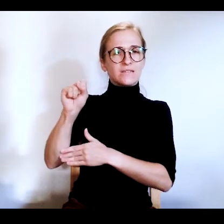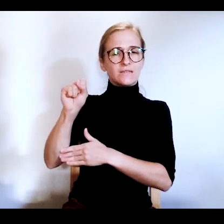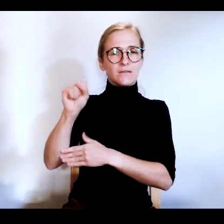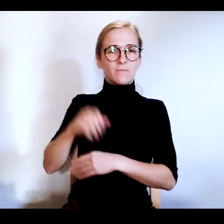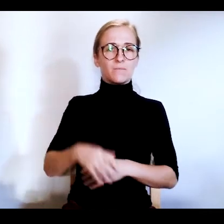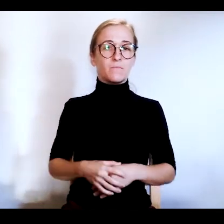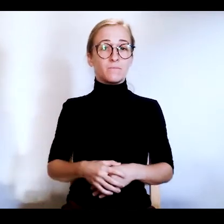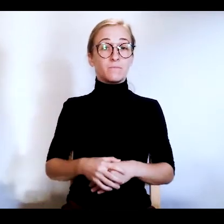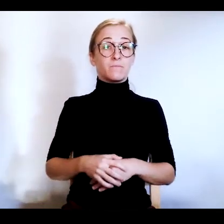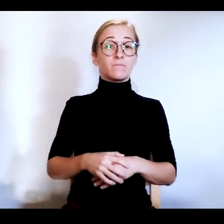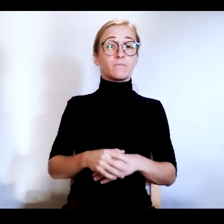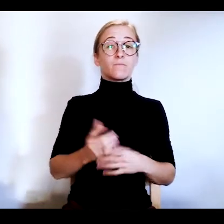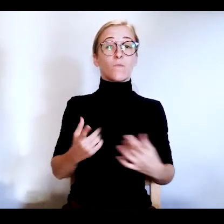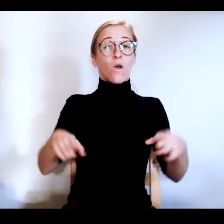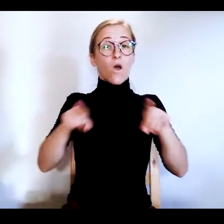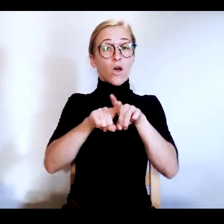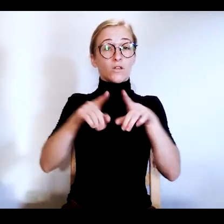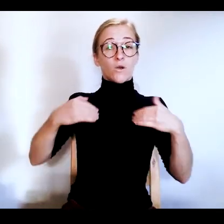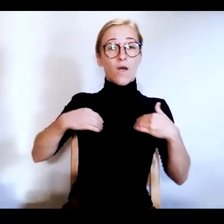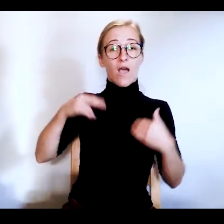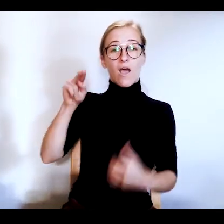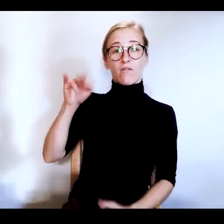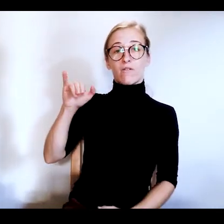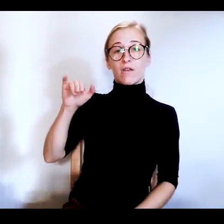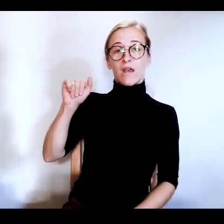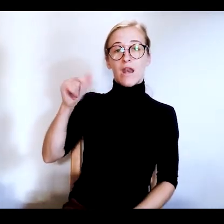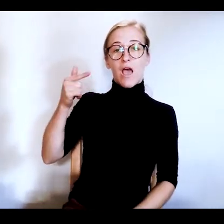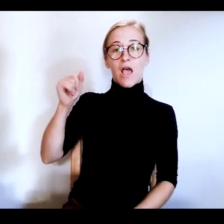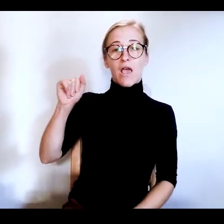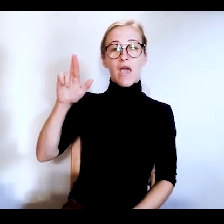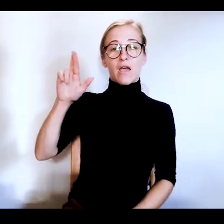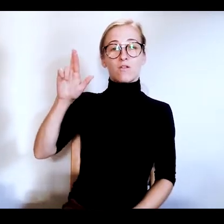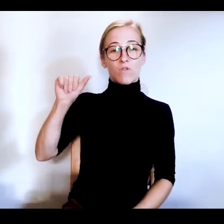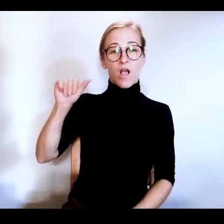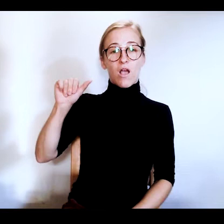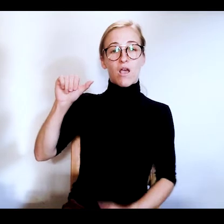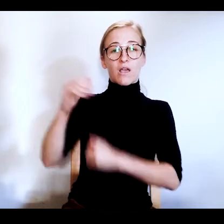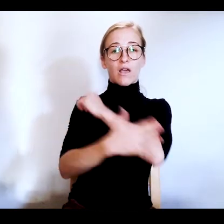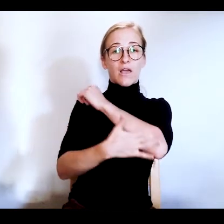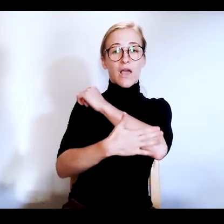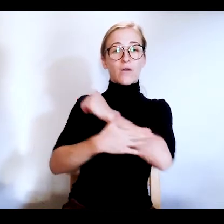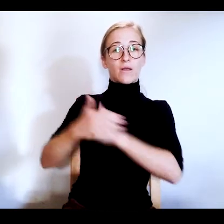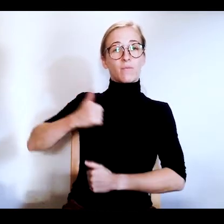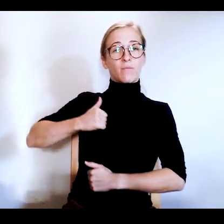Other than that, there's the Niagara County Military Family Resource,